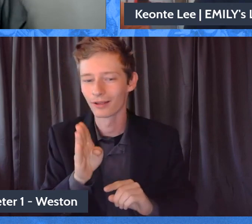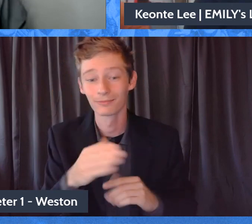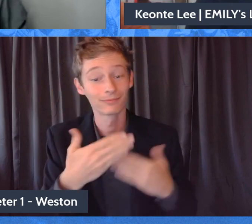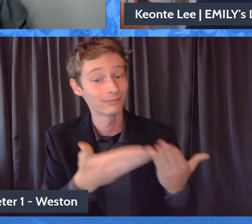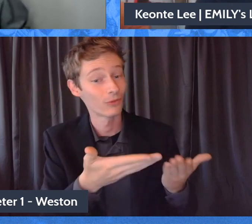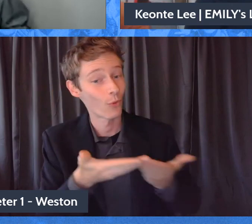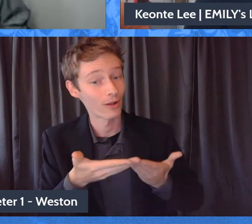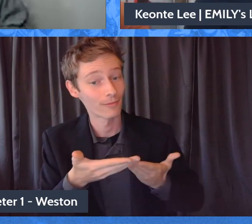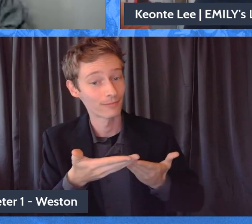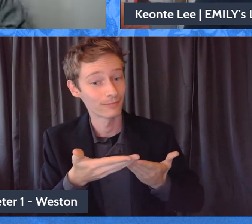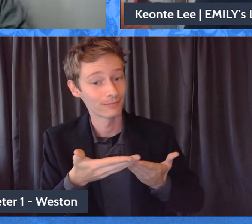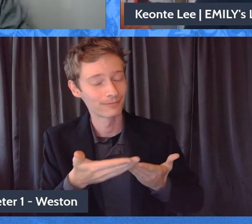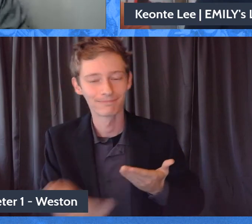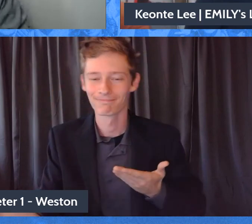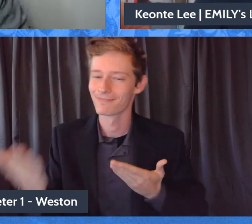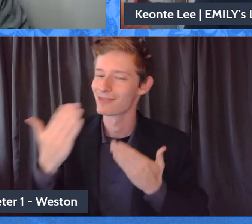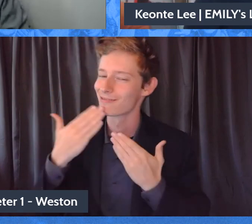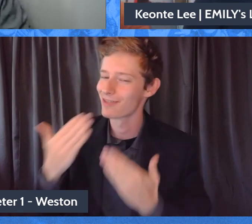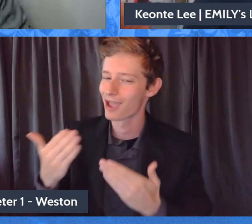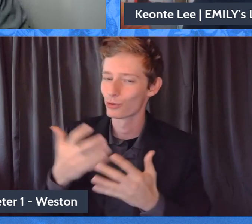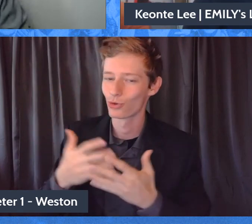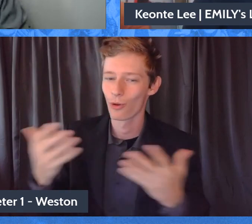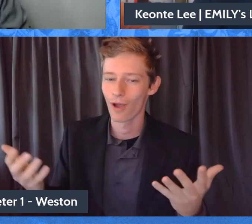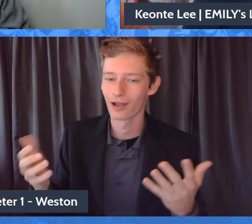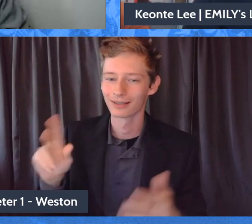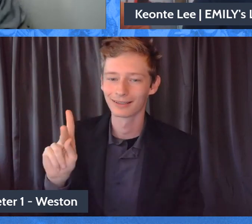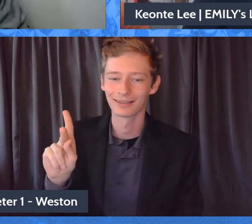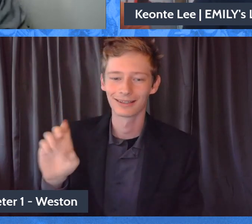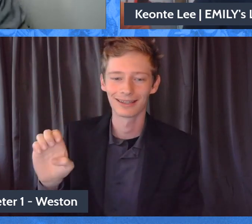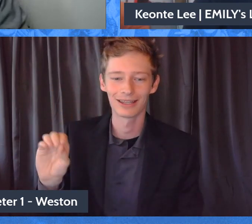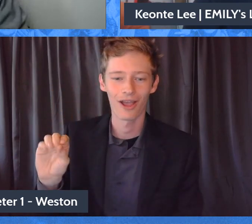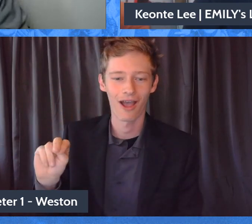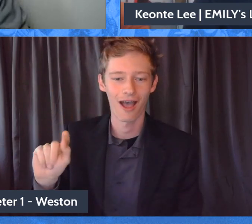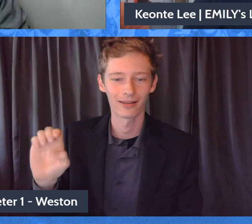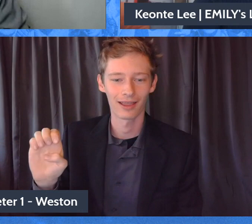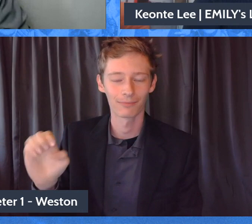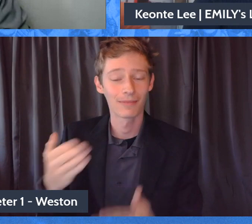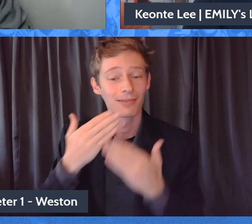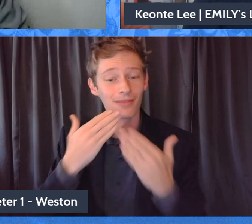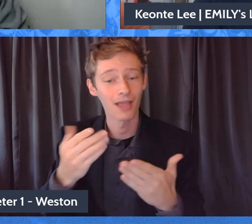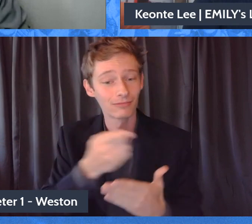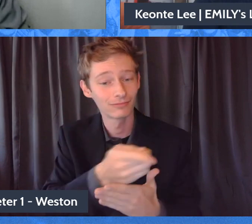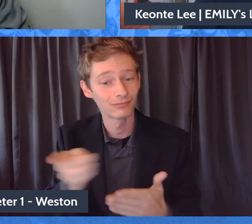Thank you so much Keonte, and thank you to all of the participants who are joining us today.